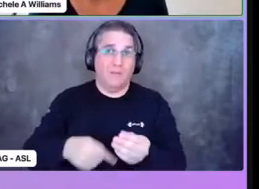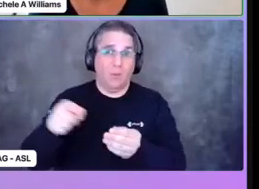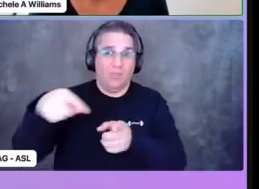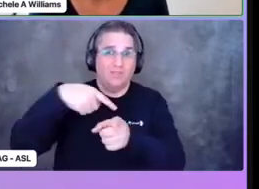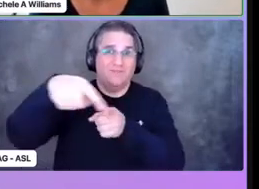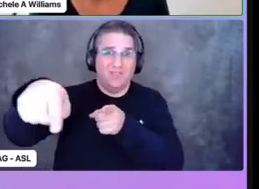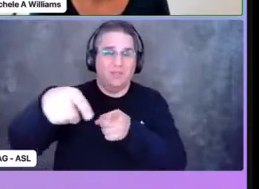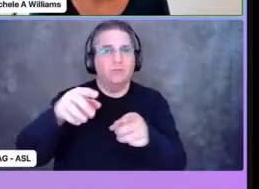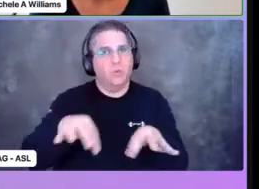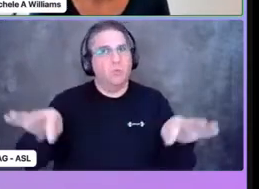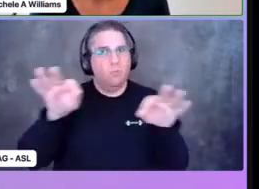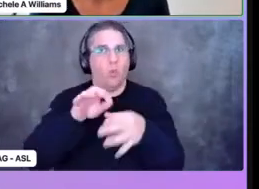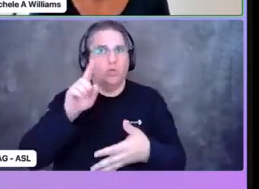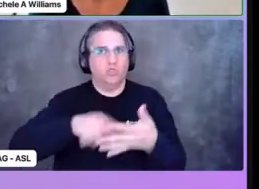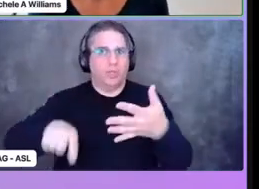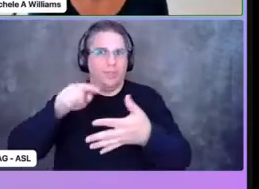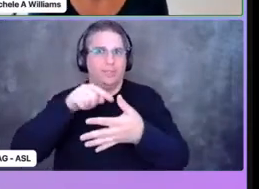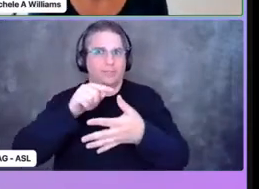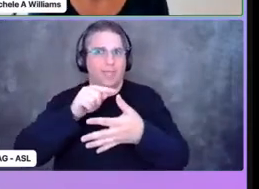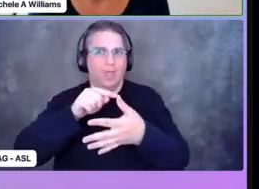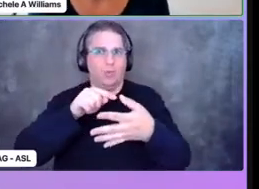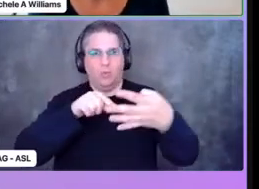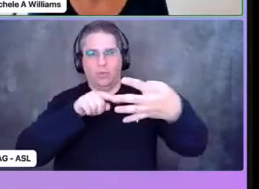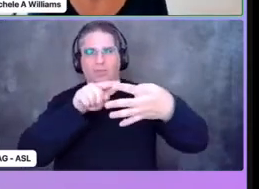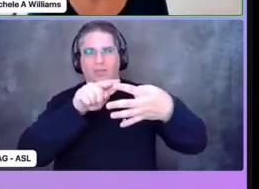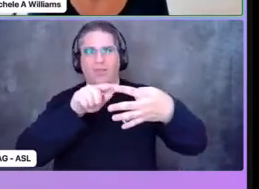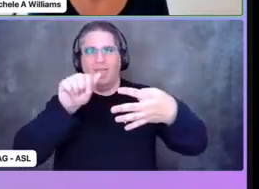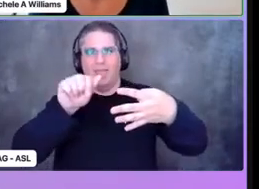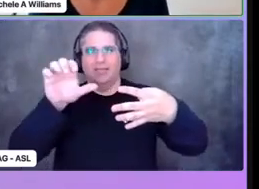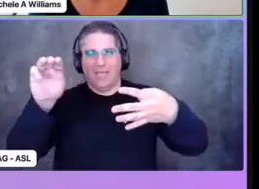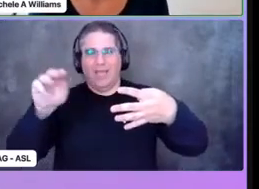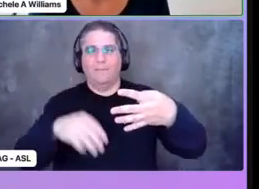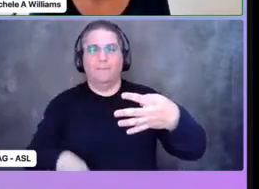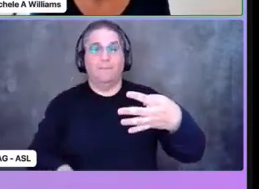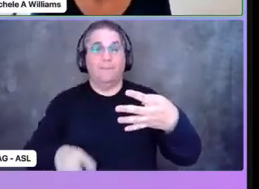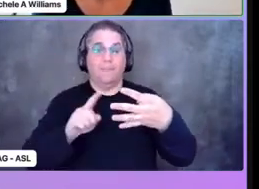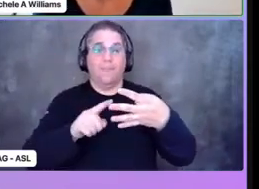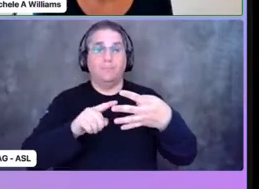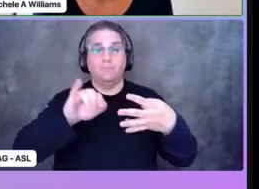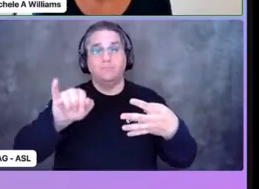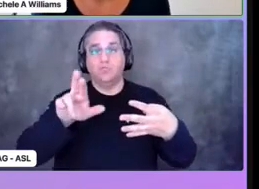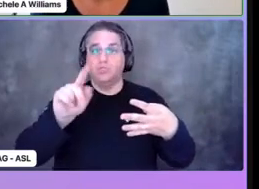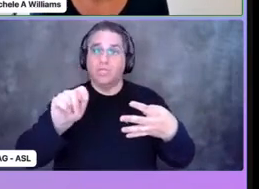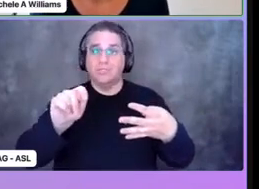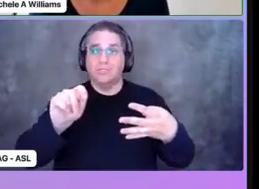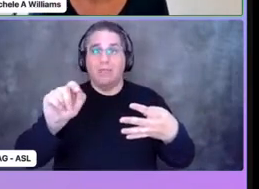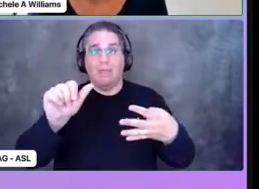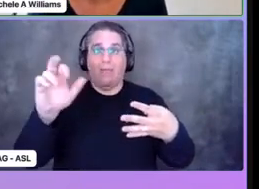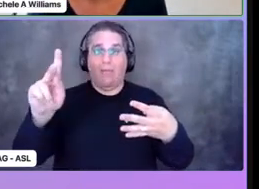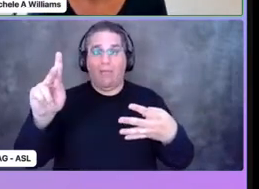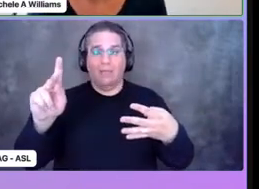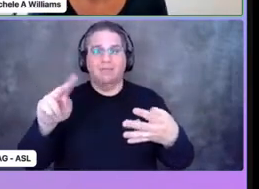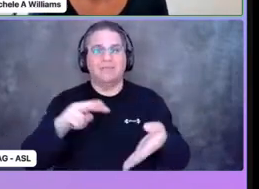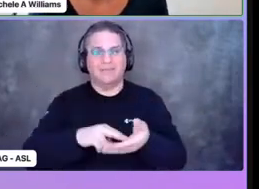particularly of late a lot of great reflective research about the field. So I encourage you to check out that repository if you are